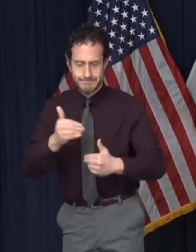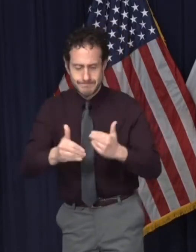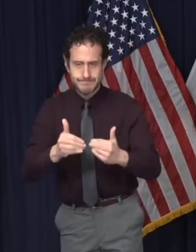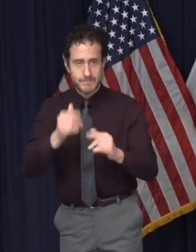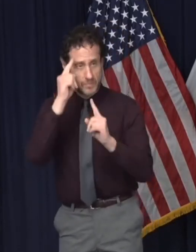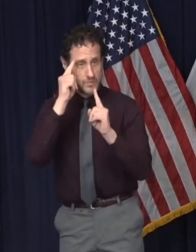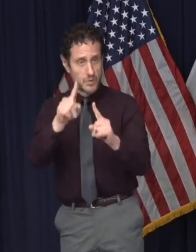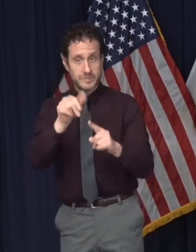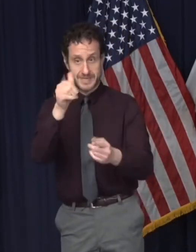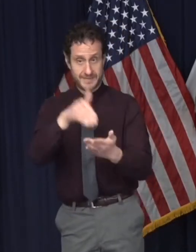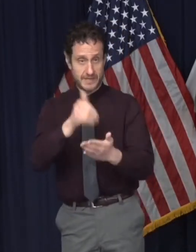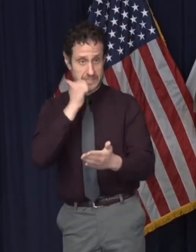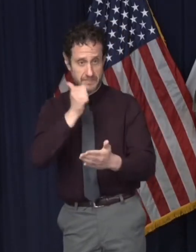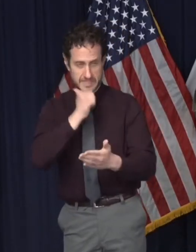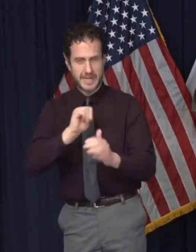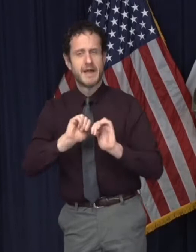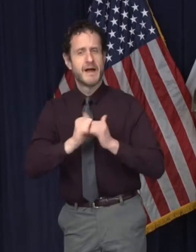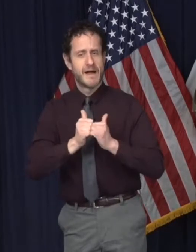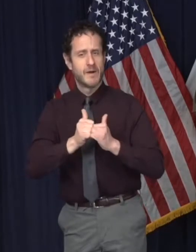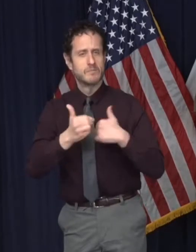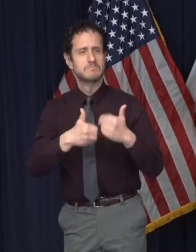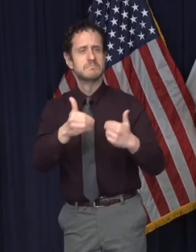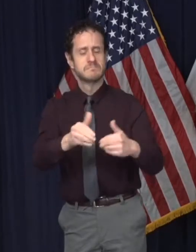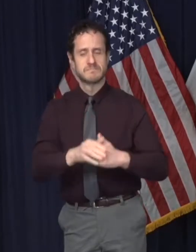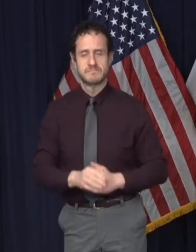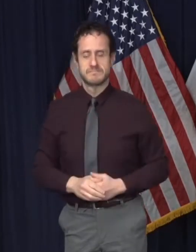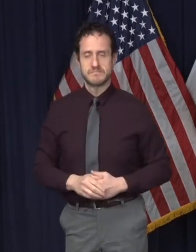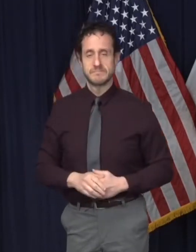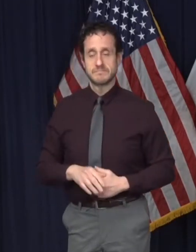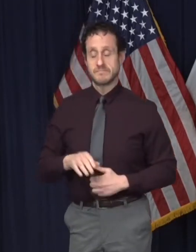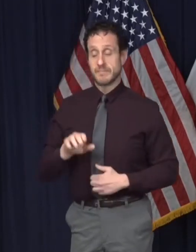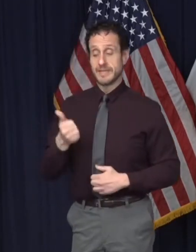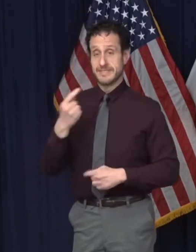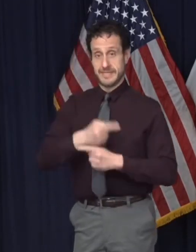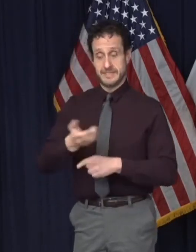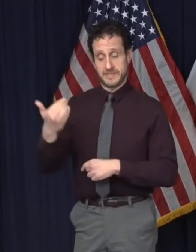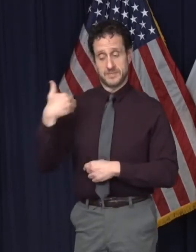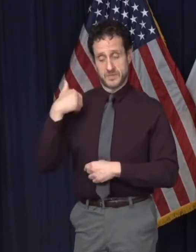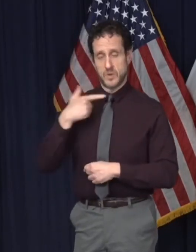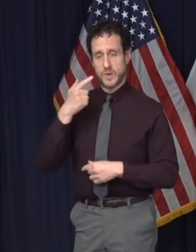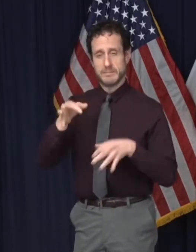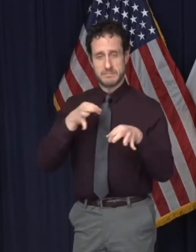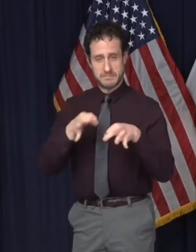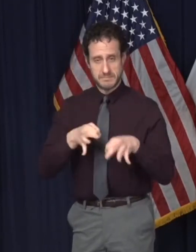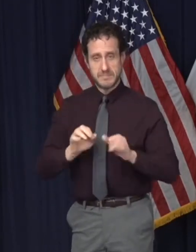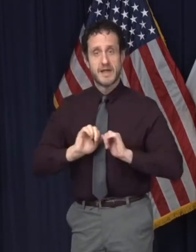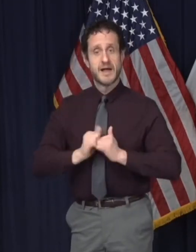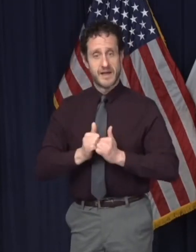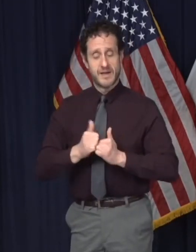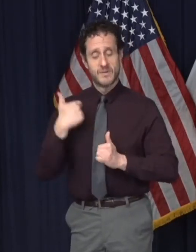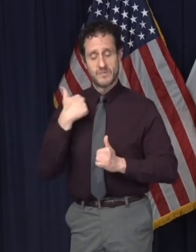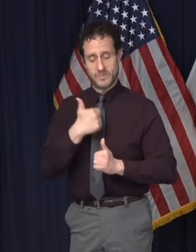TEN DAYS AND WHAT WE PLAN TO DO TO GET TO OUR GOAL AS QUICKLY AS POSSIBLE. TEN DAYS AGO I PRESENTED A ROAD